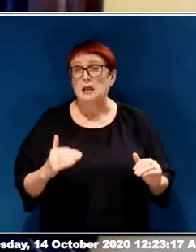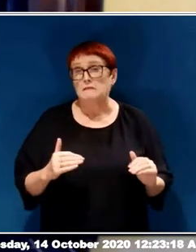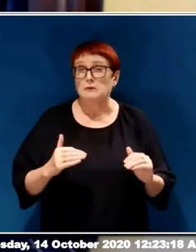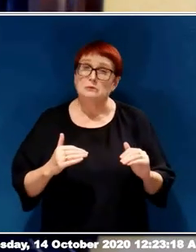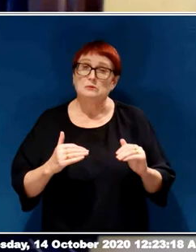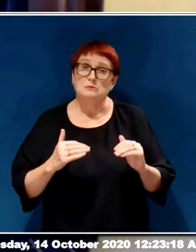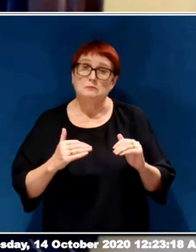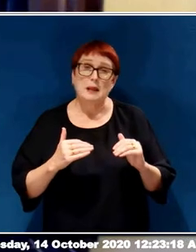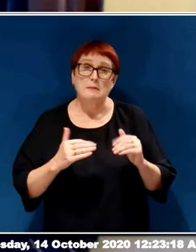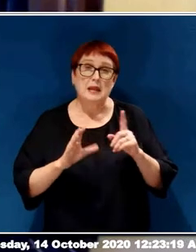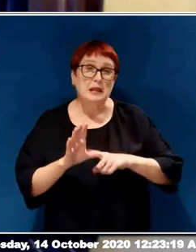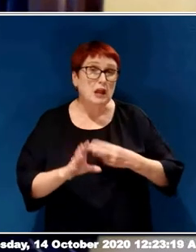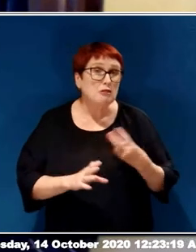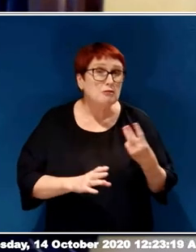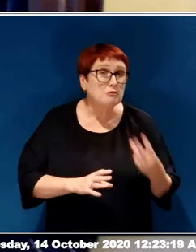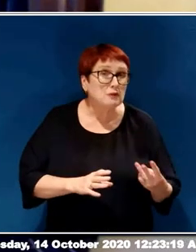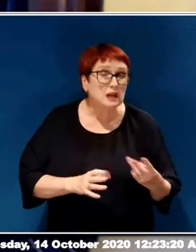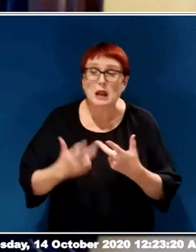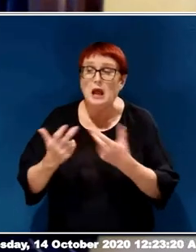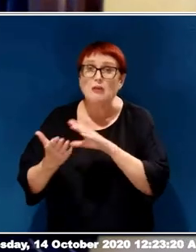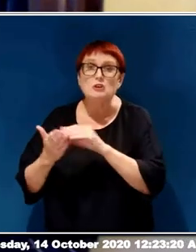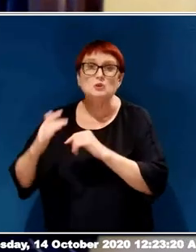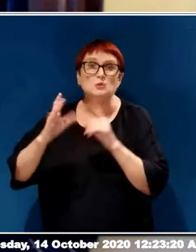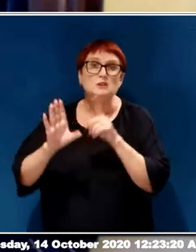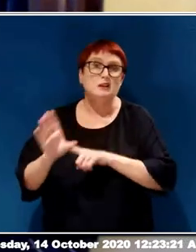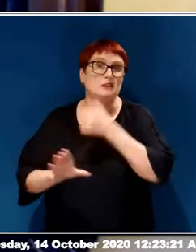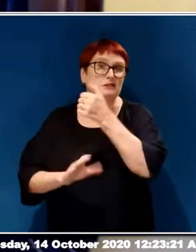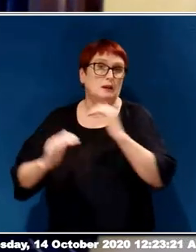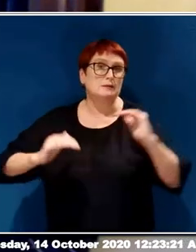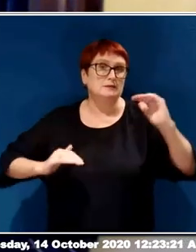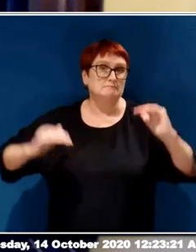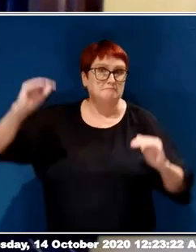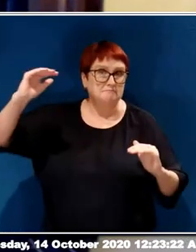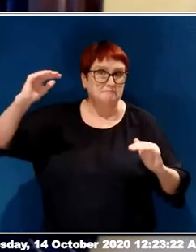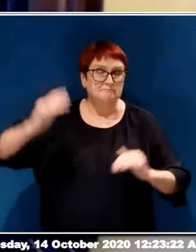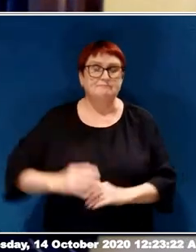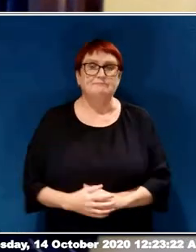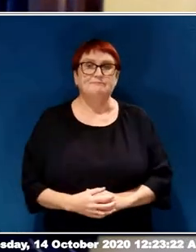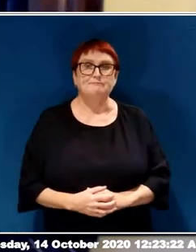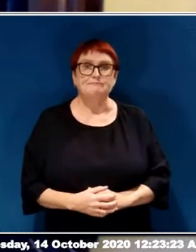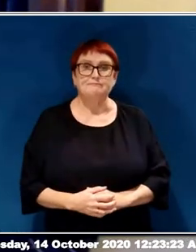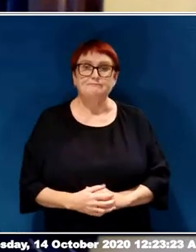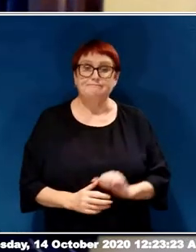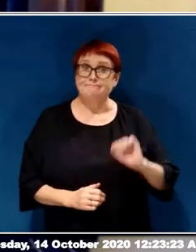The teacher would be teaching the same concepts to the whole class, that might